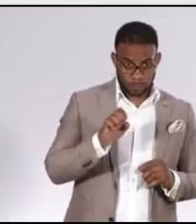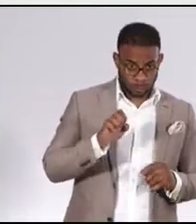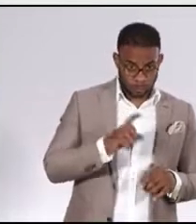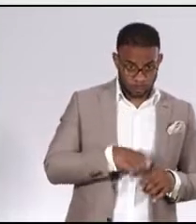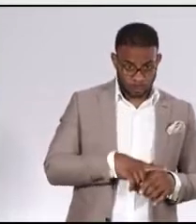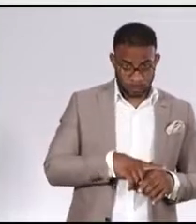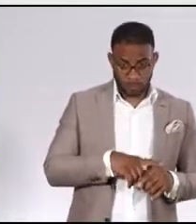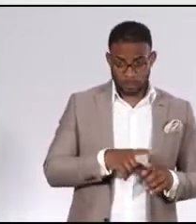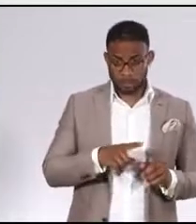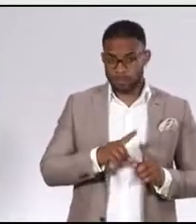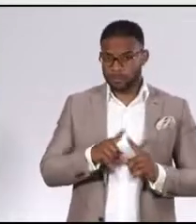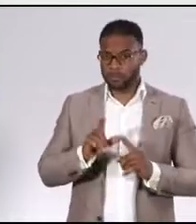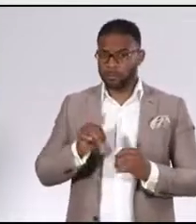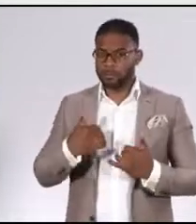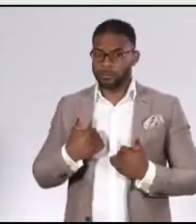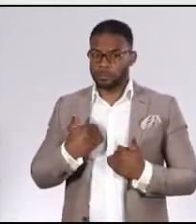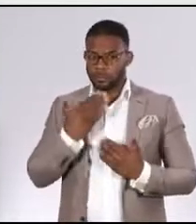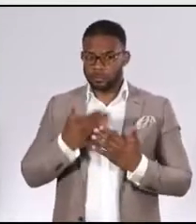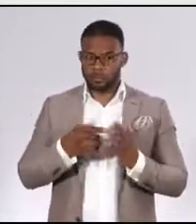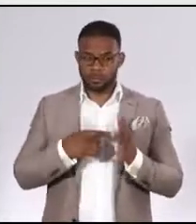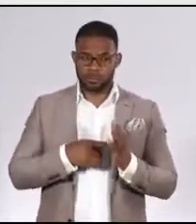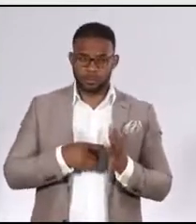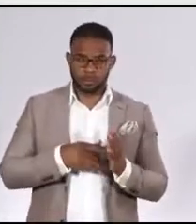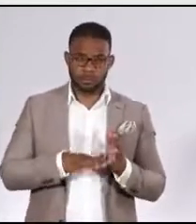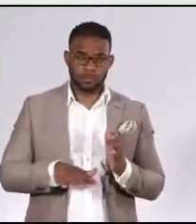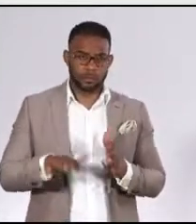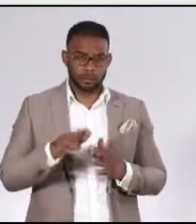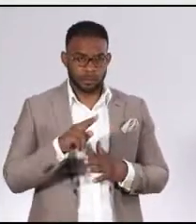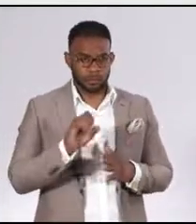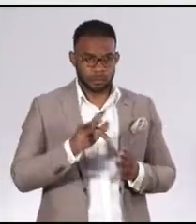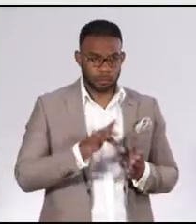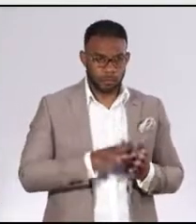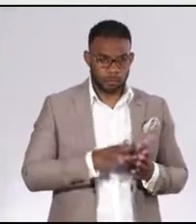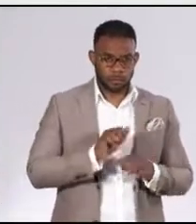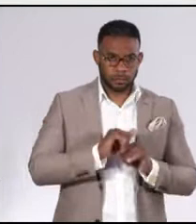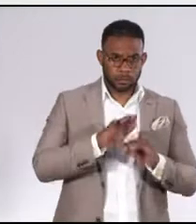But we do have a good representation across us central mountain and pacific time zones.